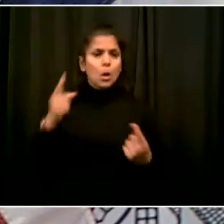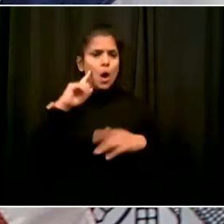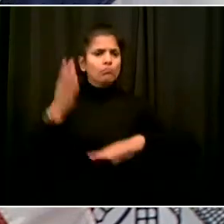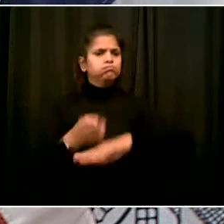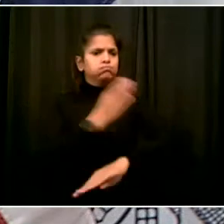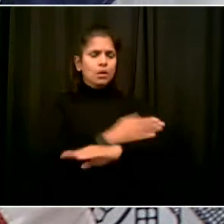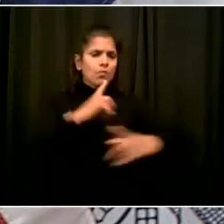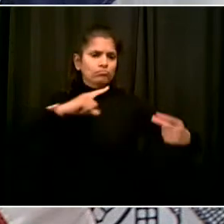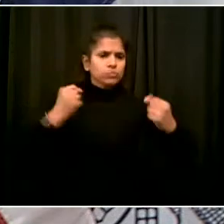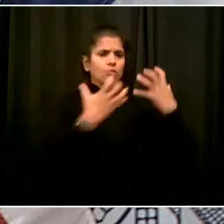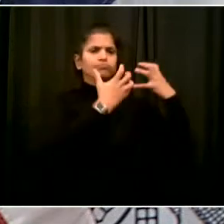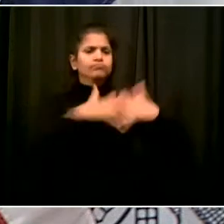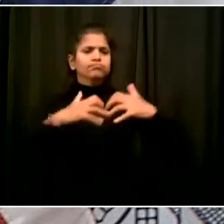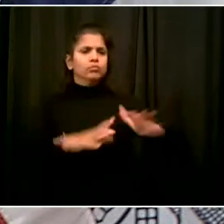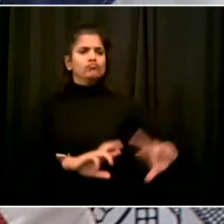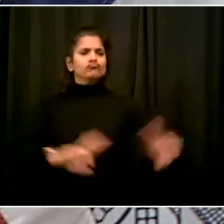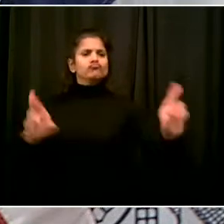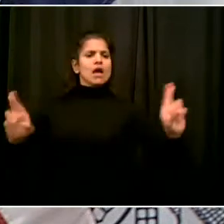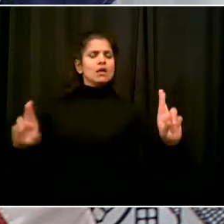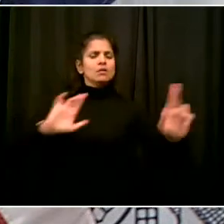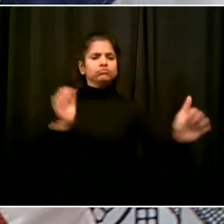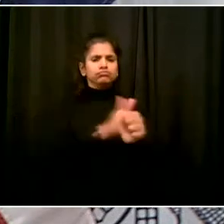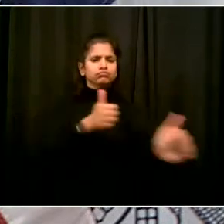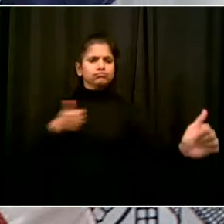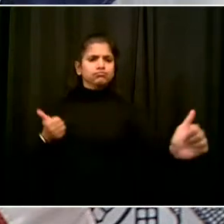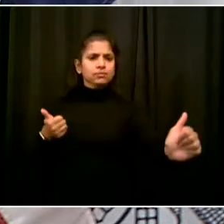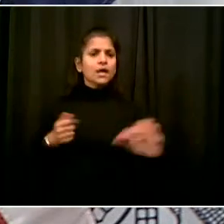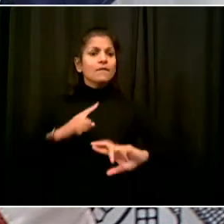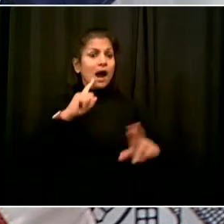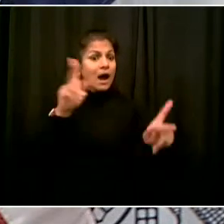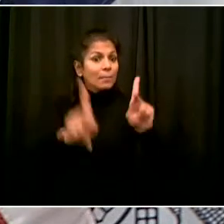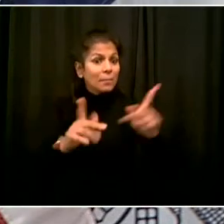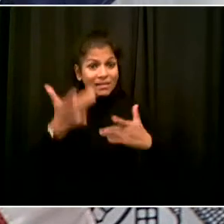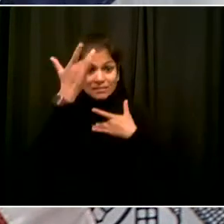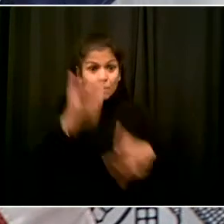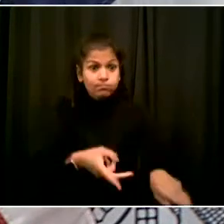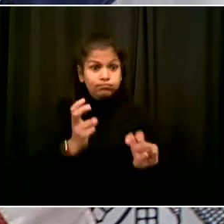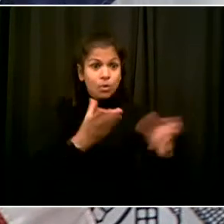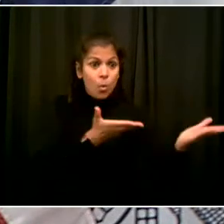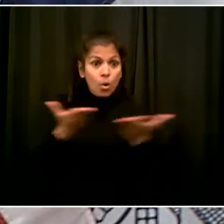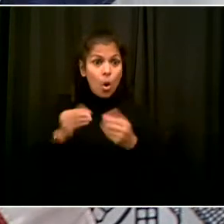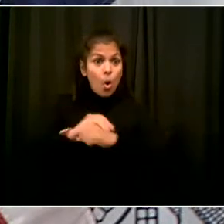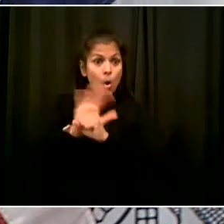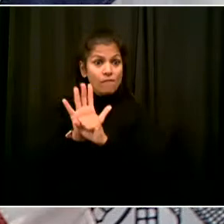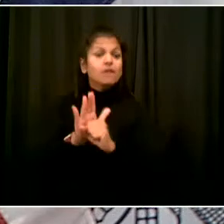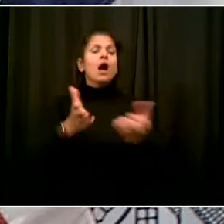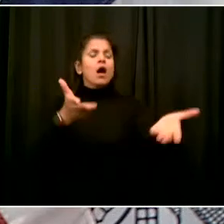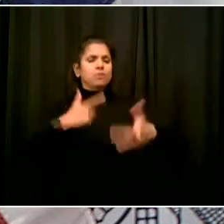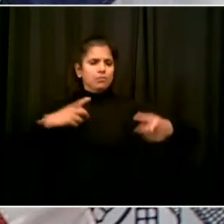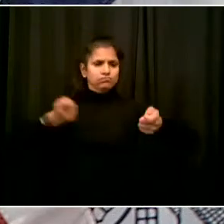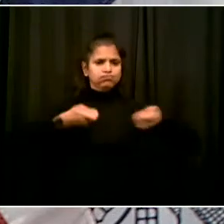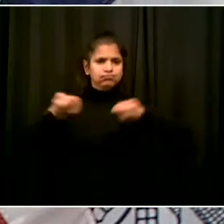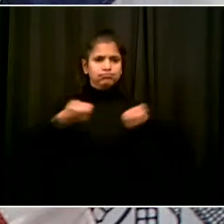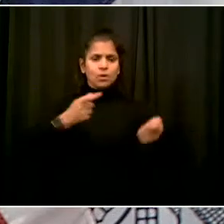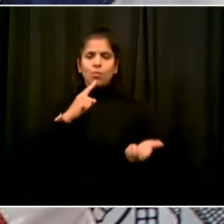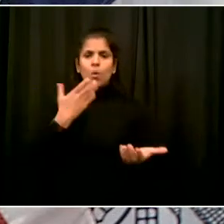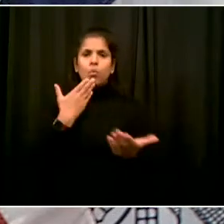CORONAVIRUS THIS TIME. BUT THE CITY WILL DEFINITELY BE THERE TO HELP STATEN ISLAND